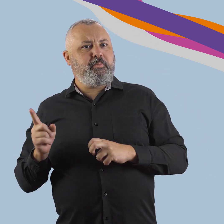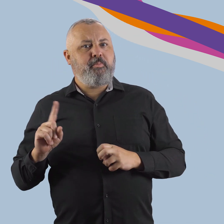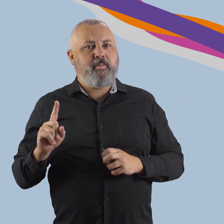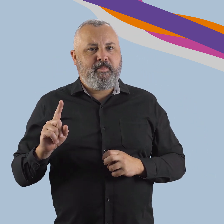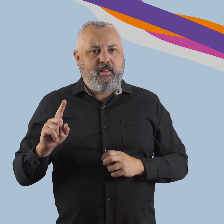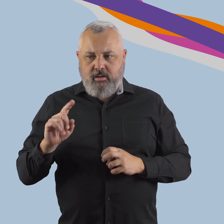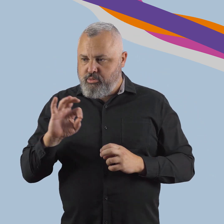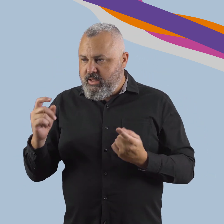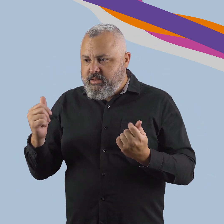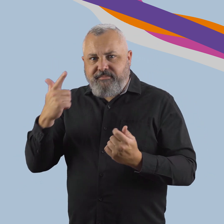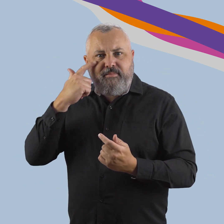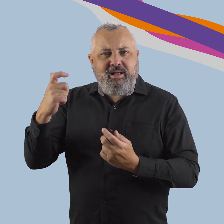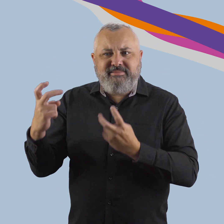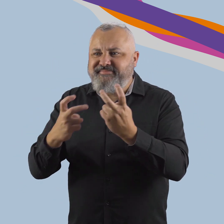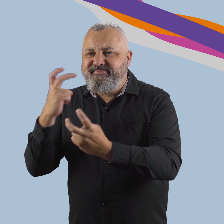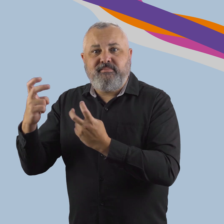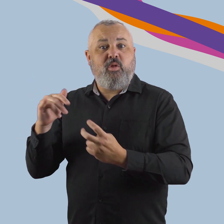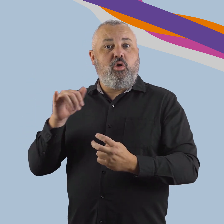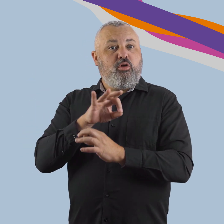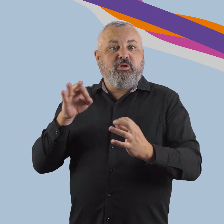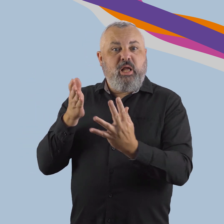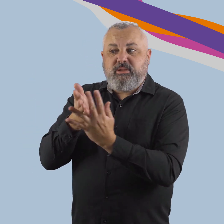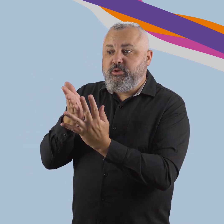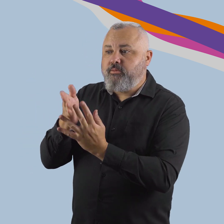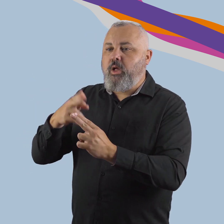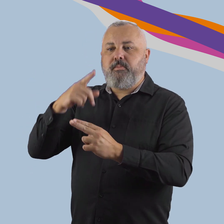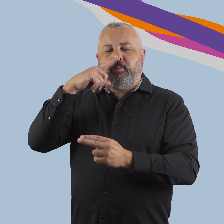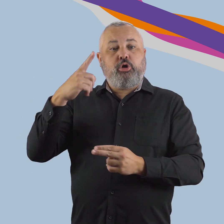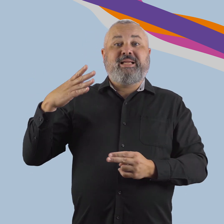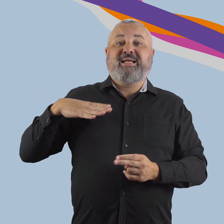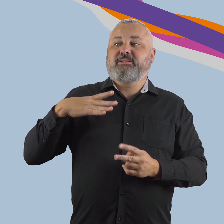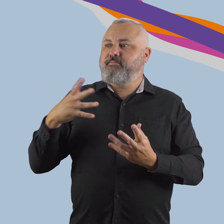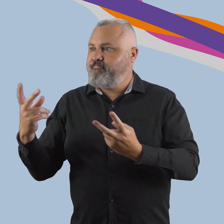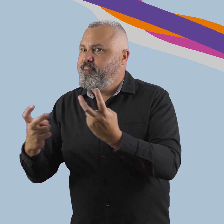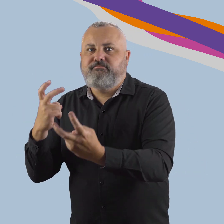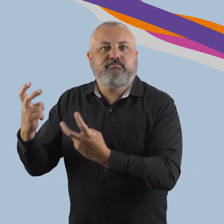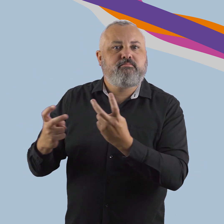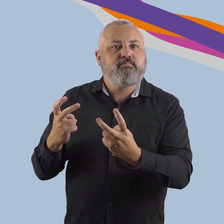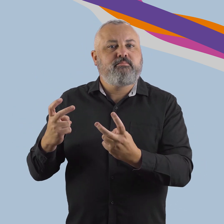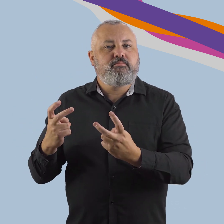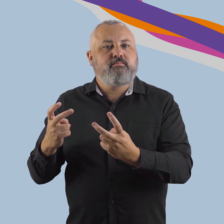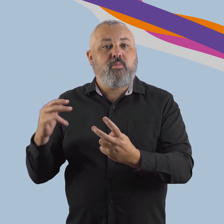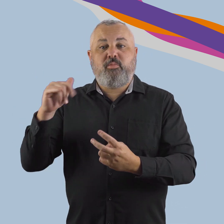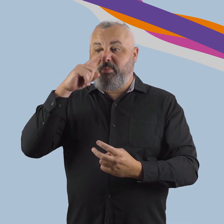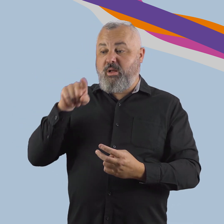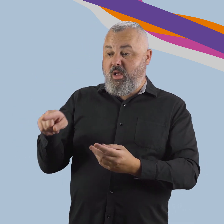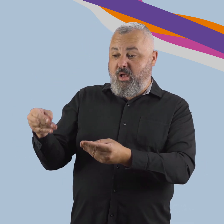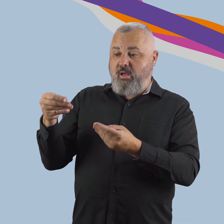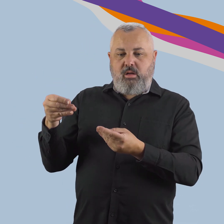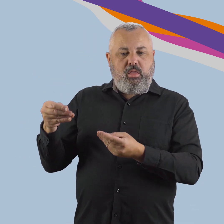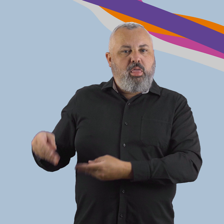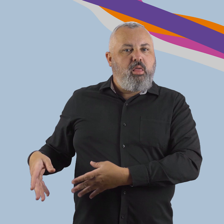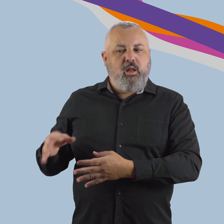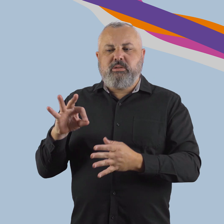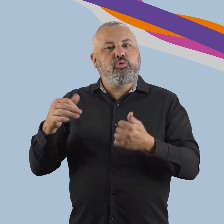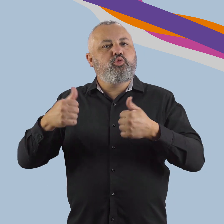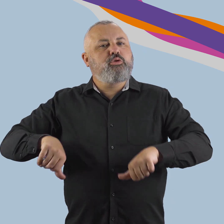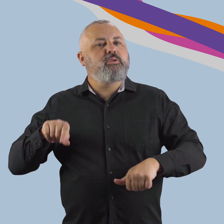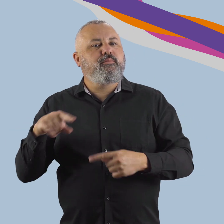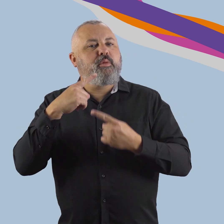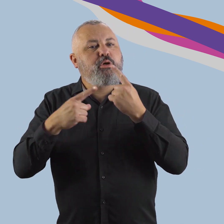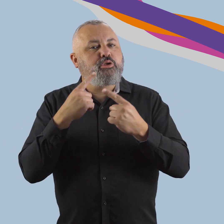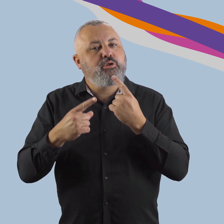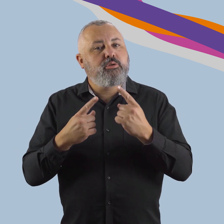been accessible to the people who need it or is not being used.